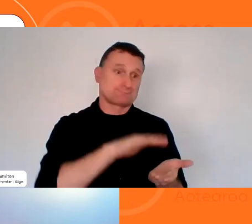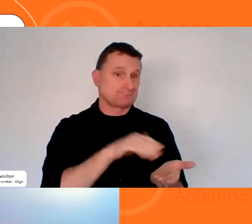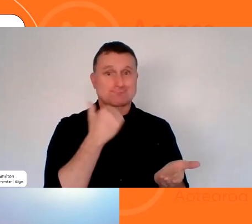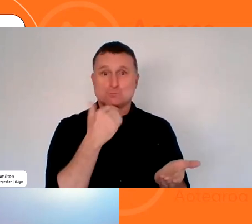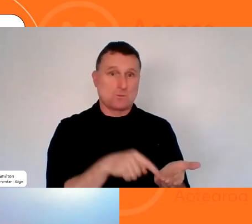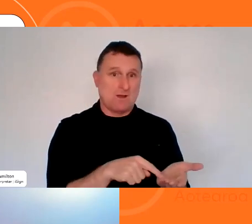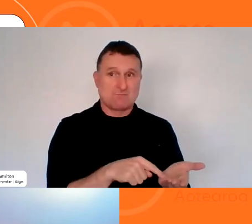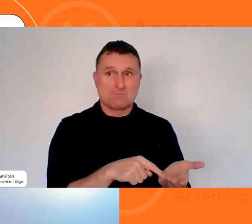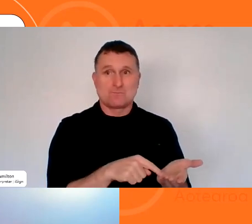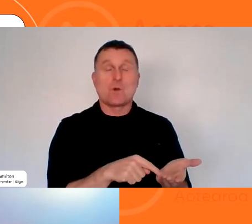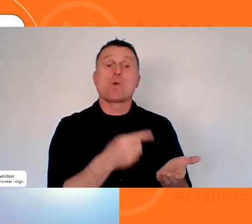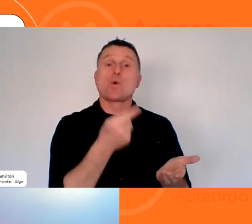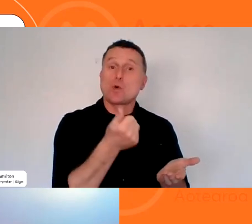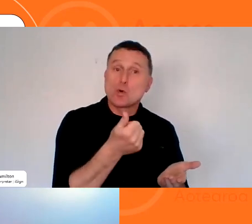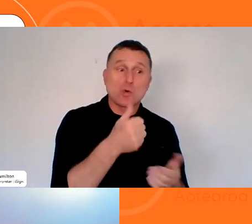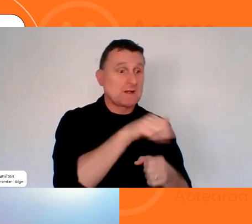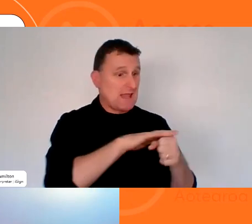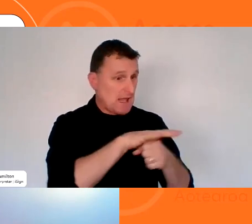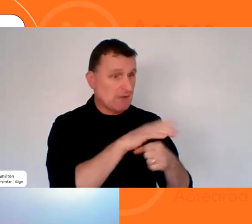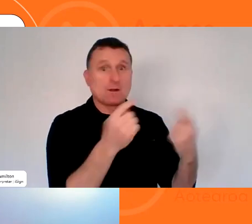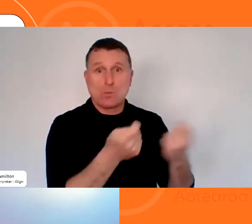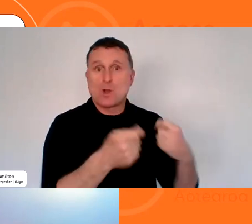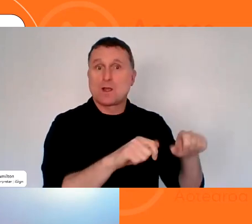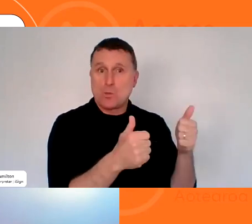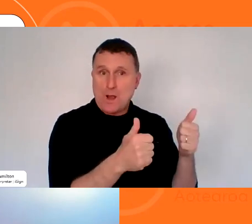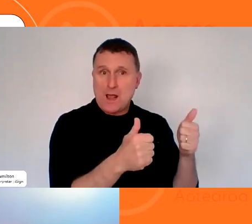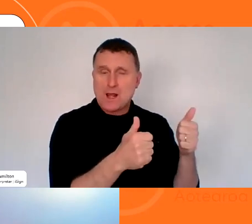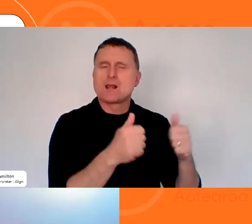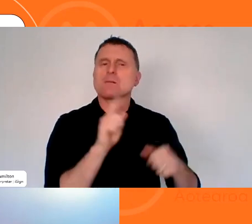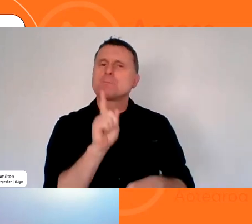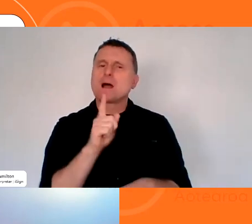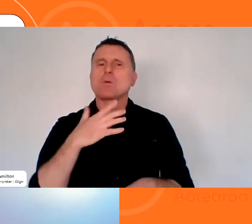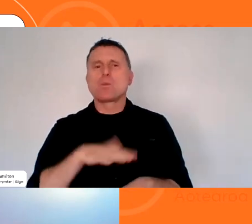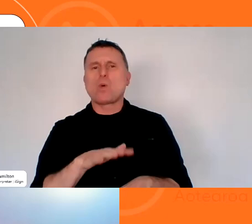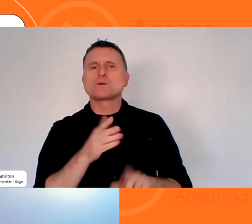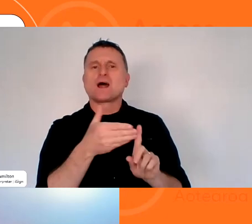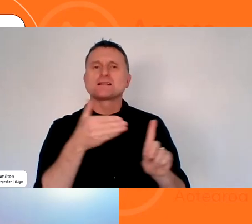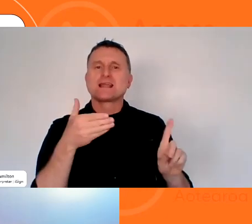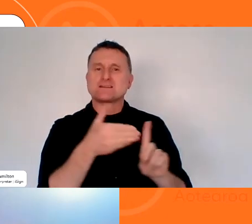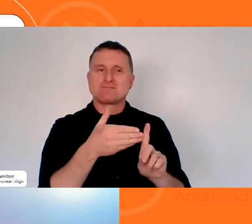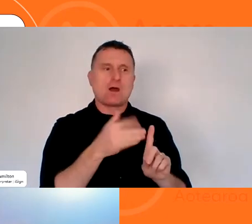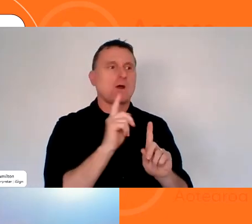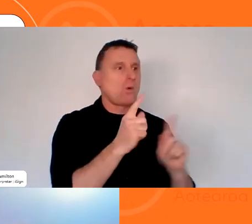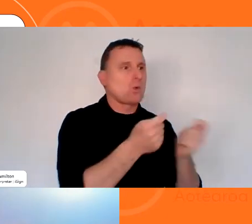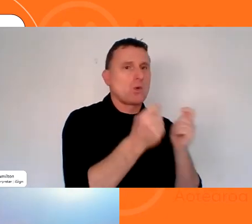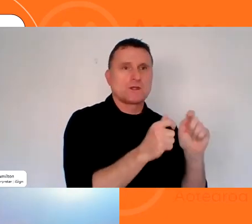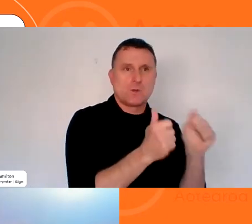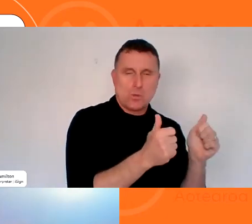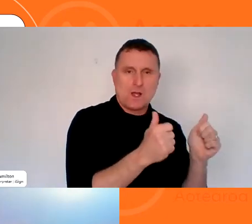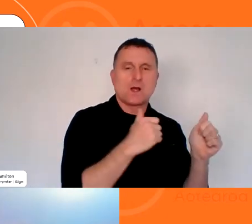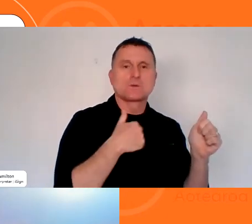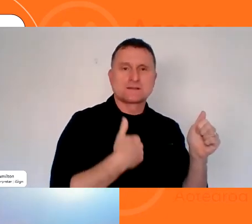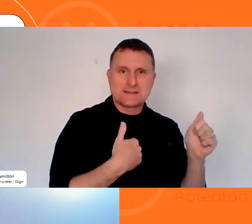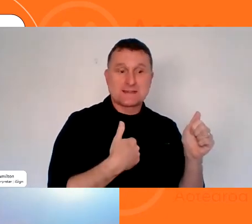act in that system and that needs to be identified and rectified.